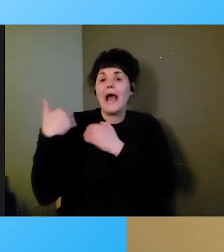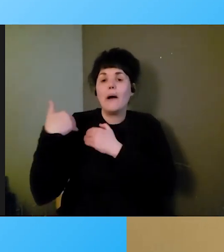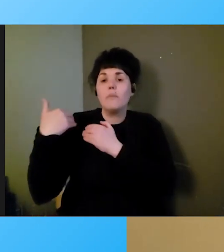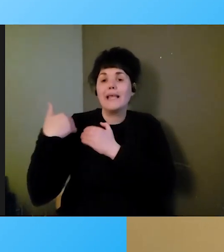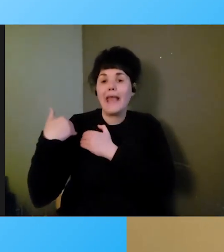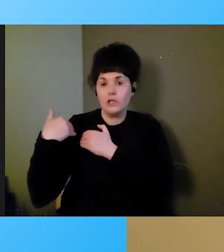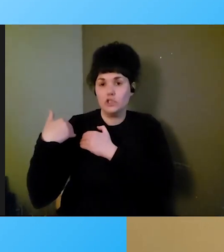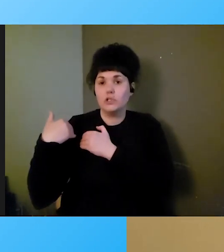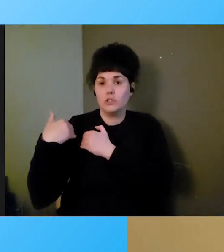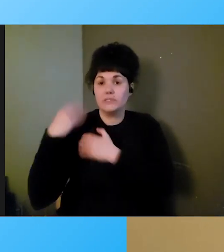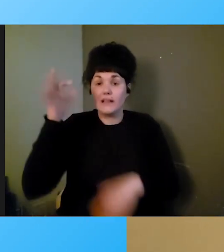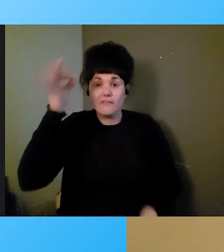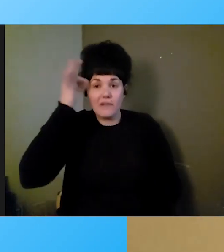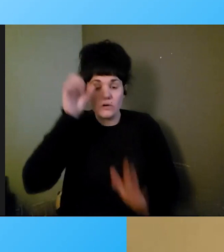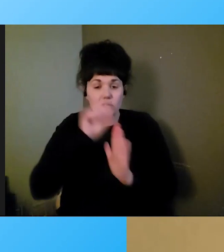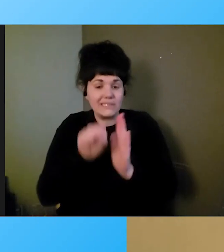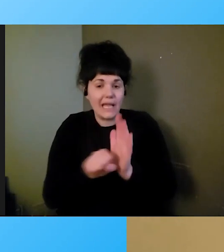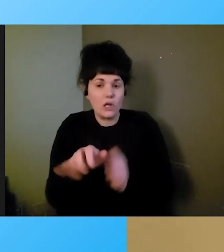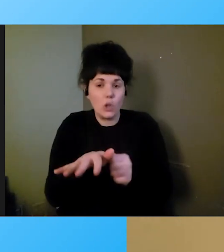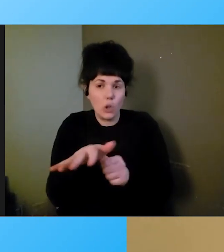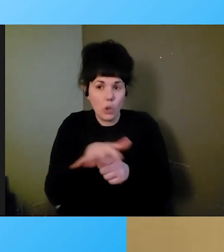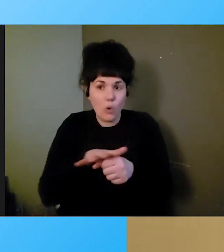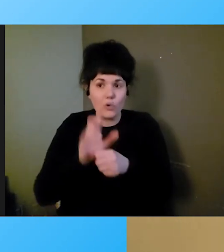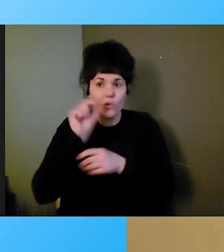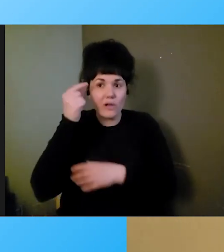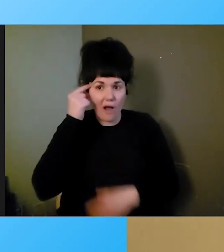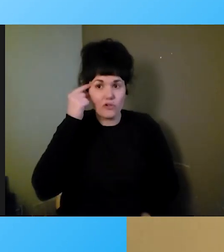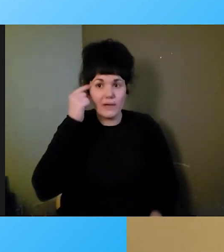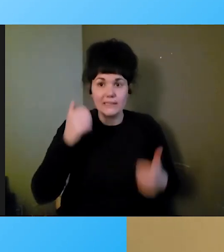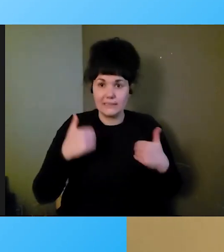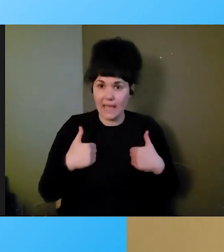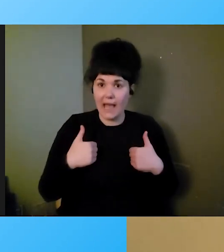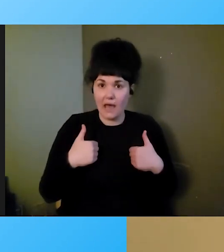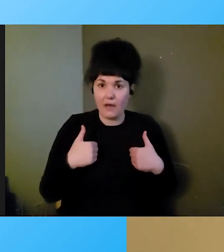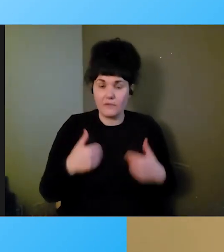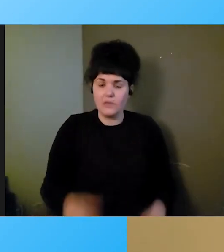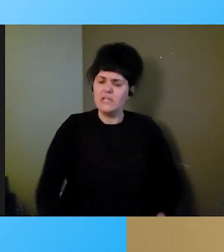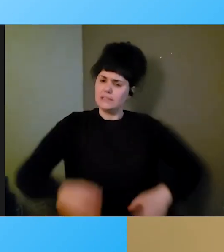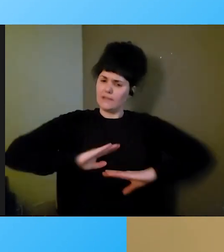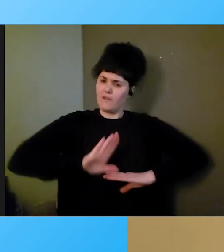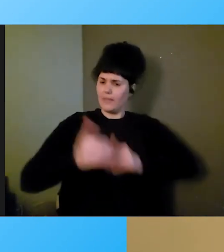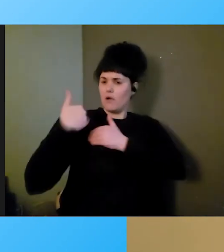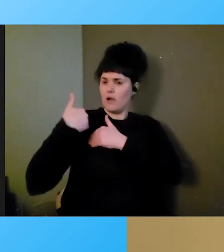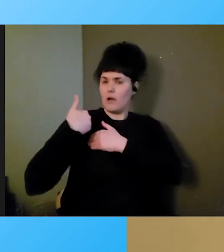Federal, state and local Governments have to meet their obligations under the